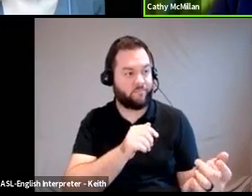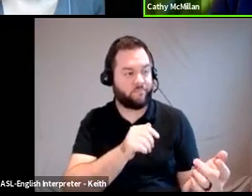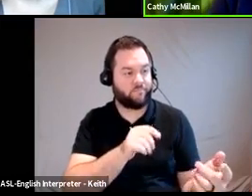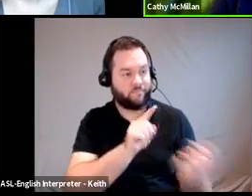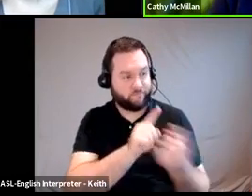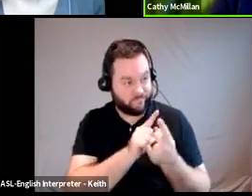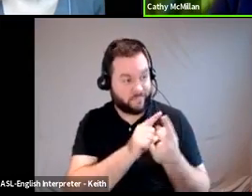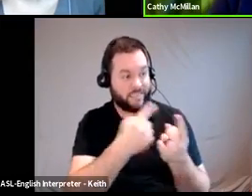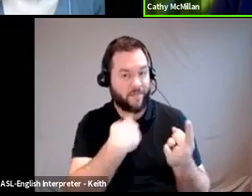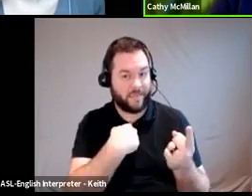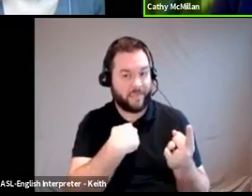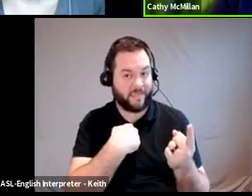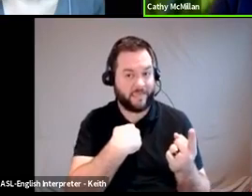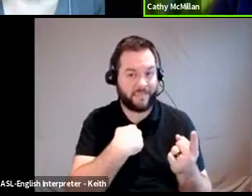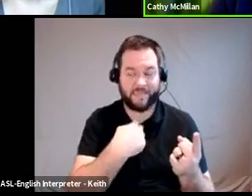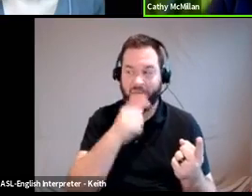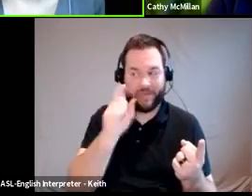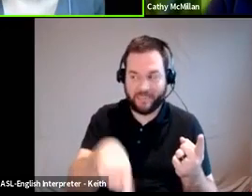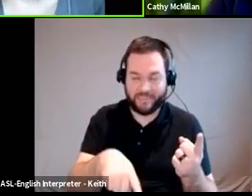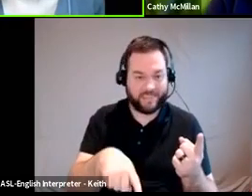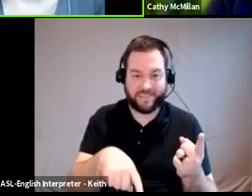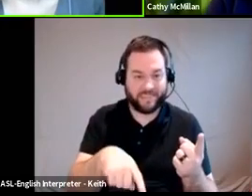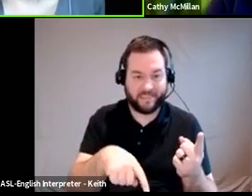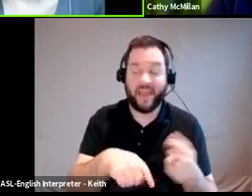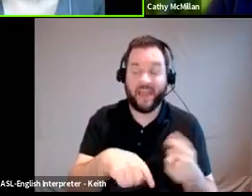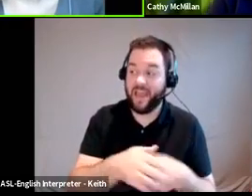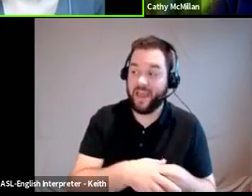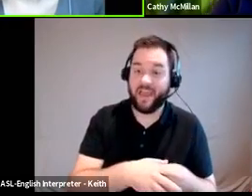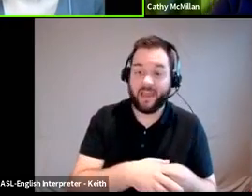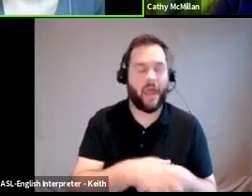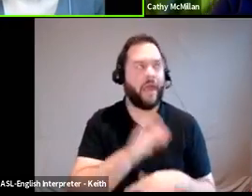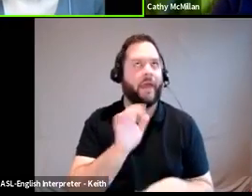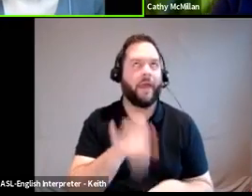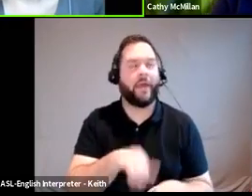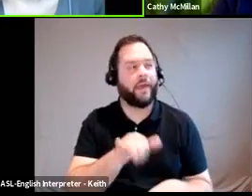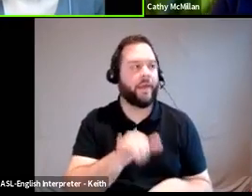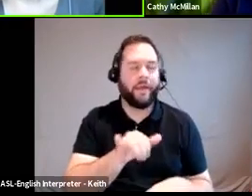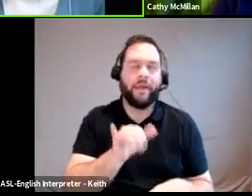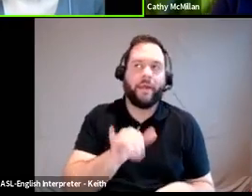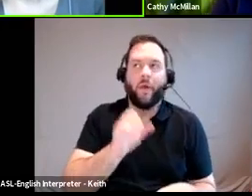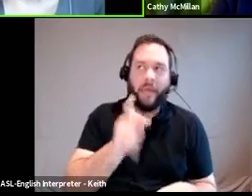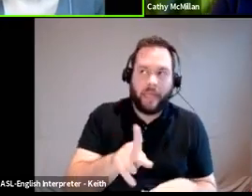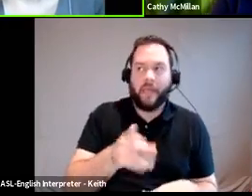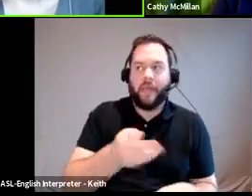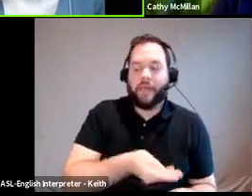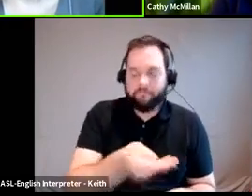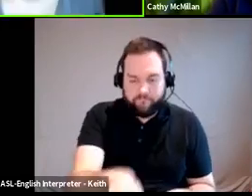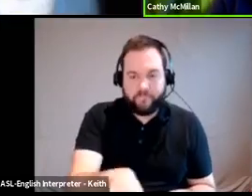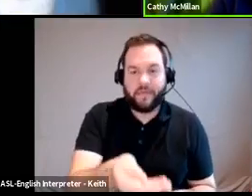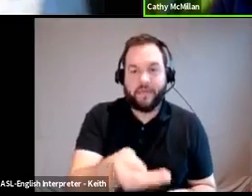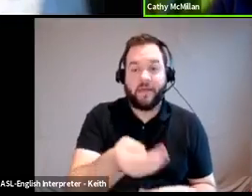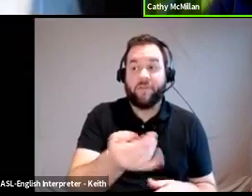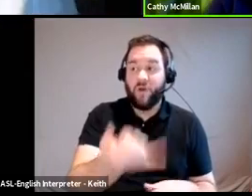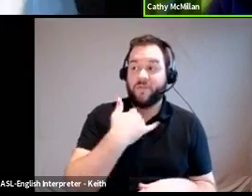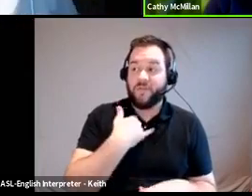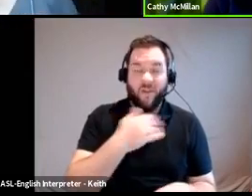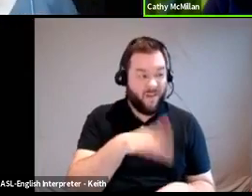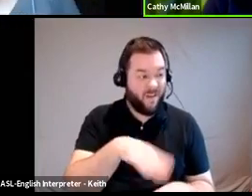o one of your school psychologist o one of your school psychologist, and then come back to me and tell me that that kid back to me and tell me that that kid doesn't need an IP. Yeah, so she went out Yeah, so she went okay like this and so she went okay like this and